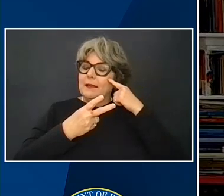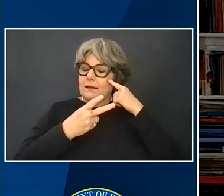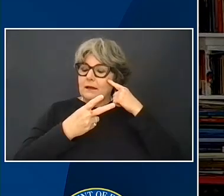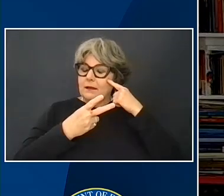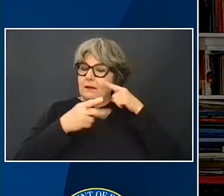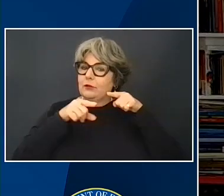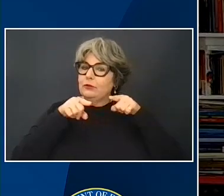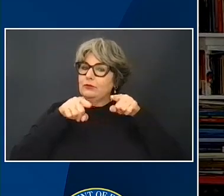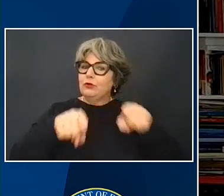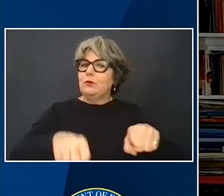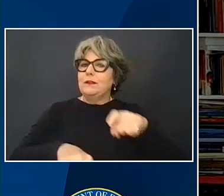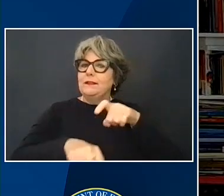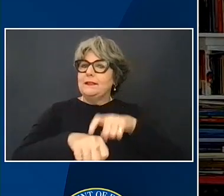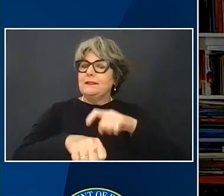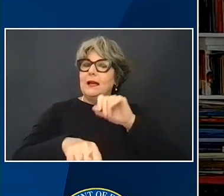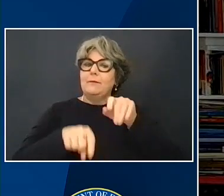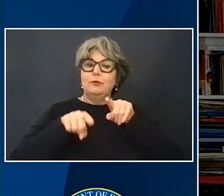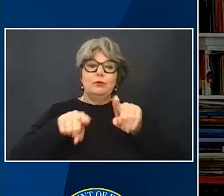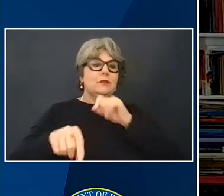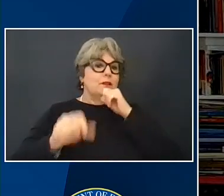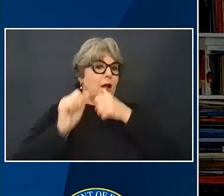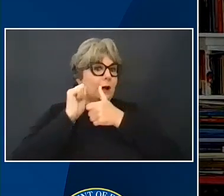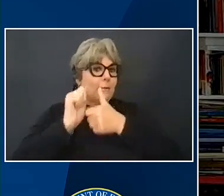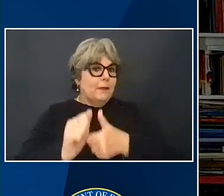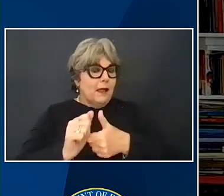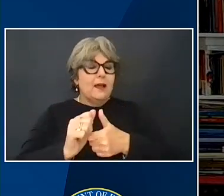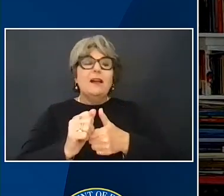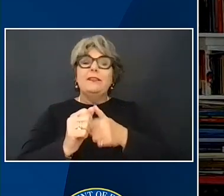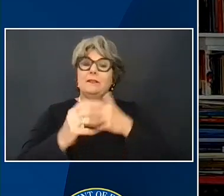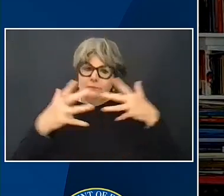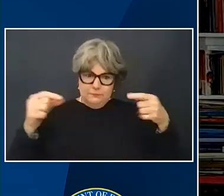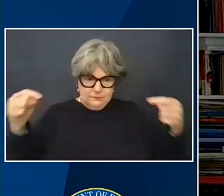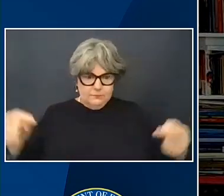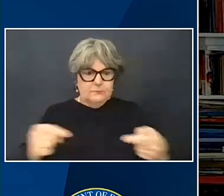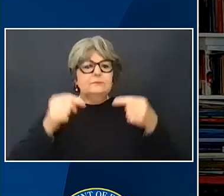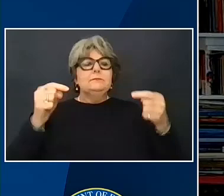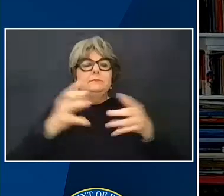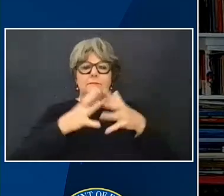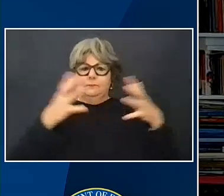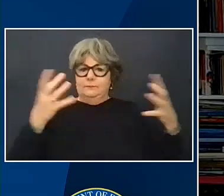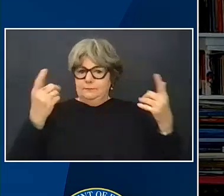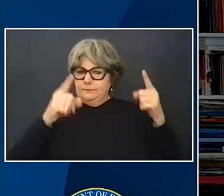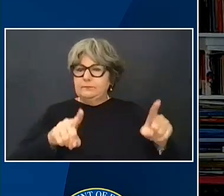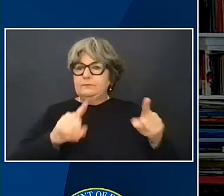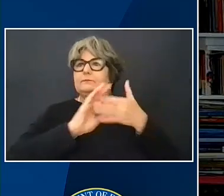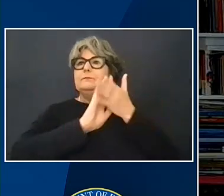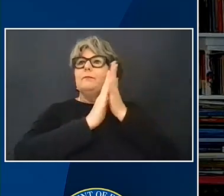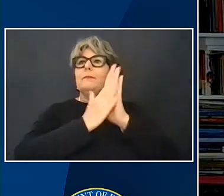noncompliance, there is tremendous harm that could potentially damage students and